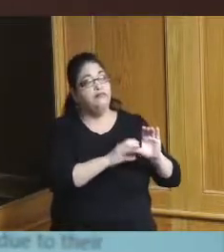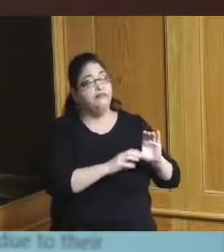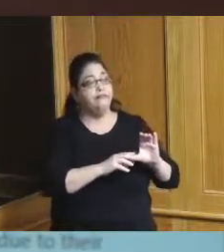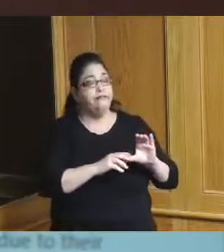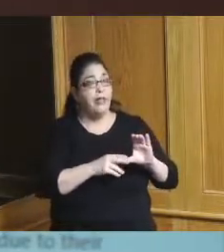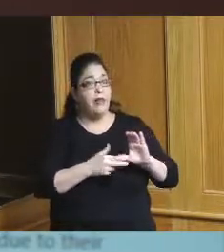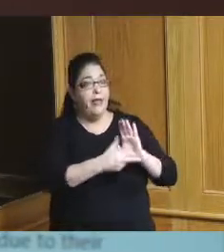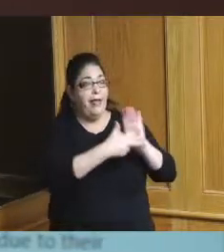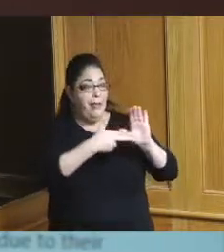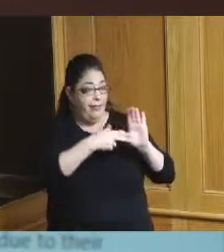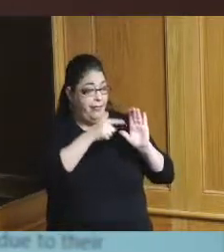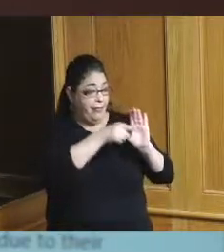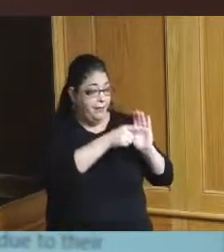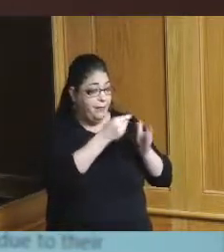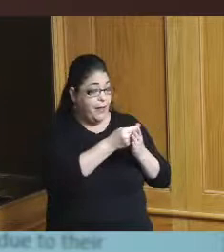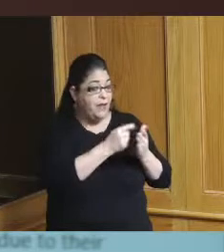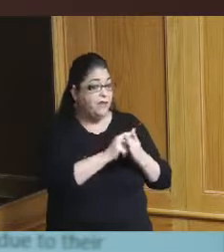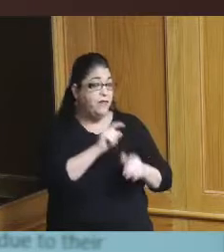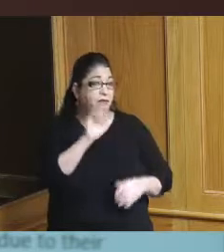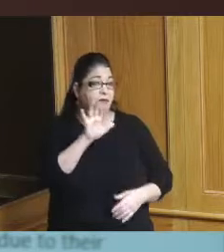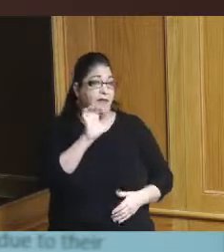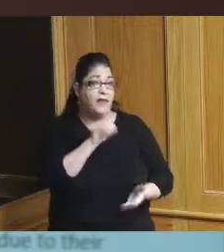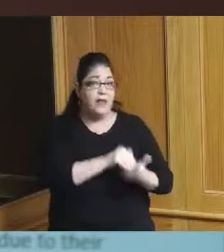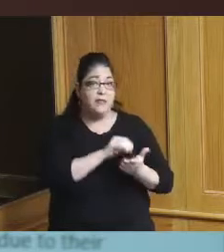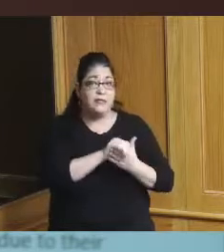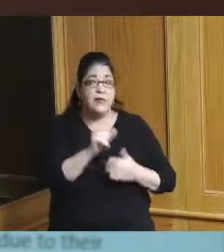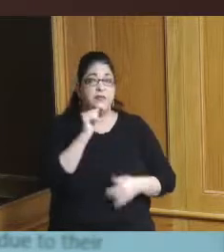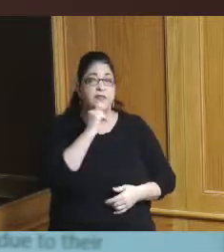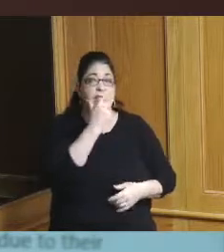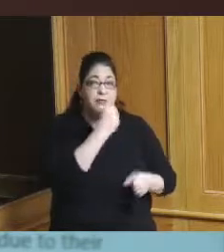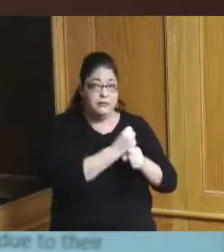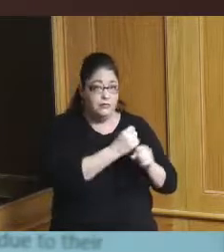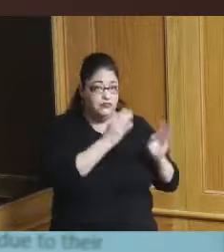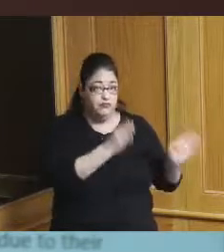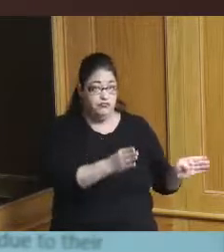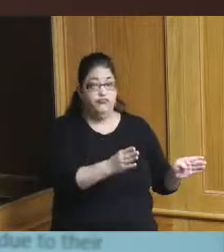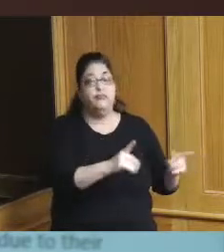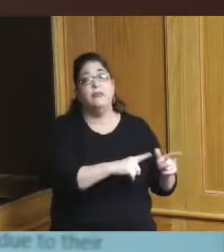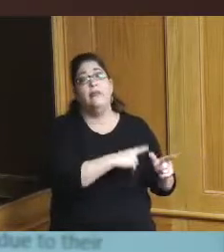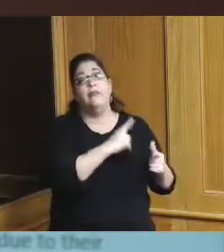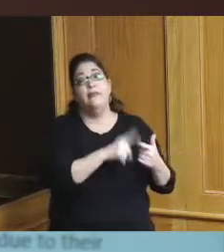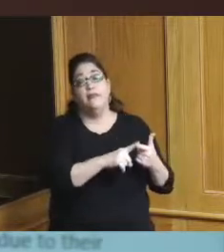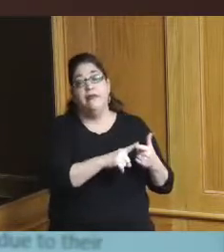half a million dollars for these three years that are covered and the and the their this group of